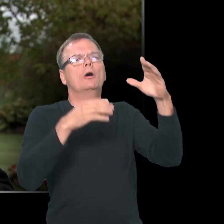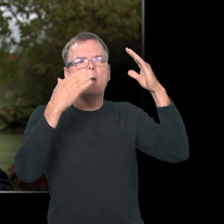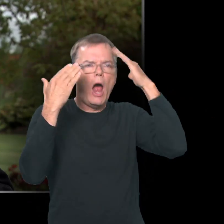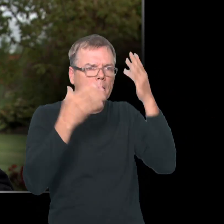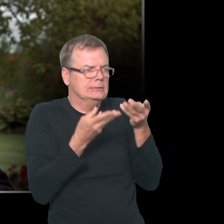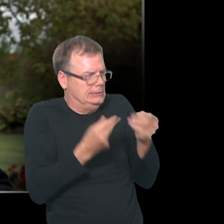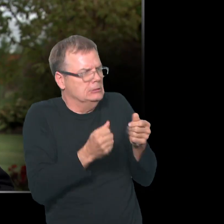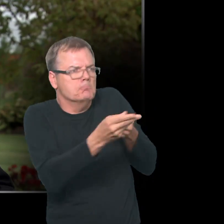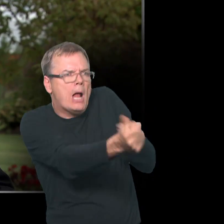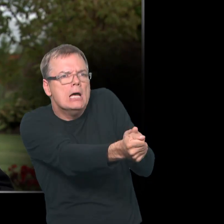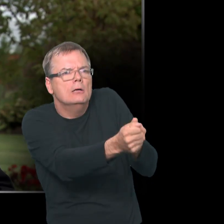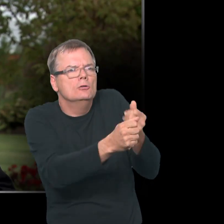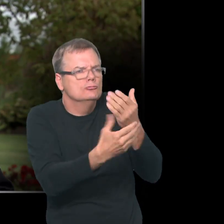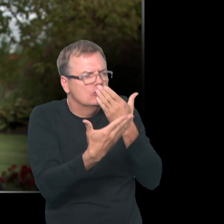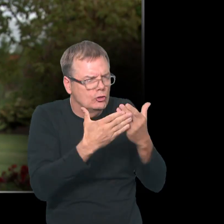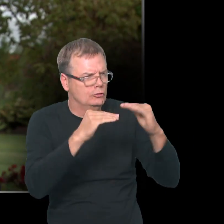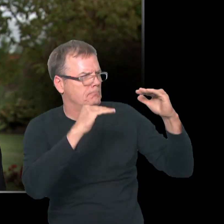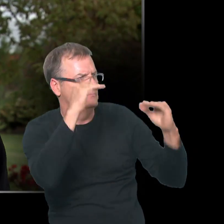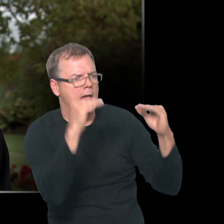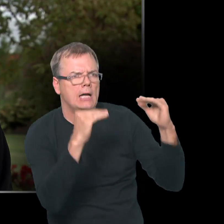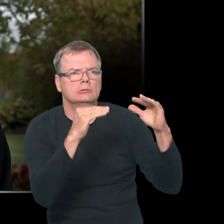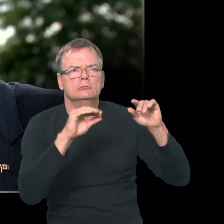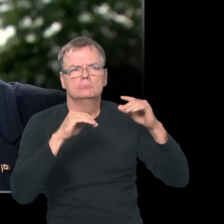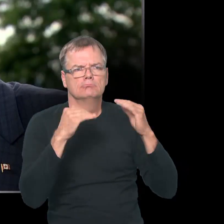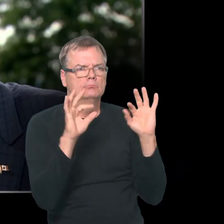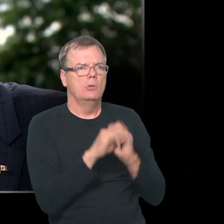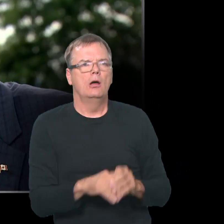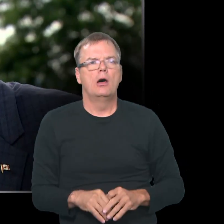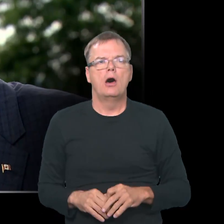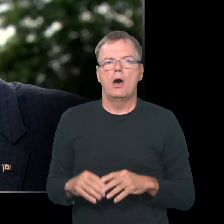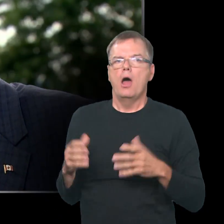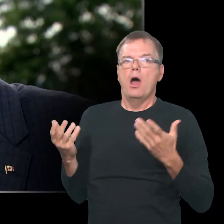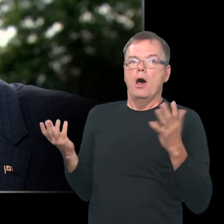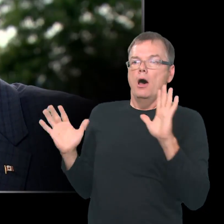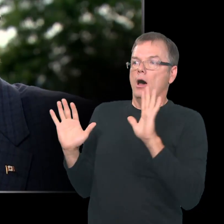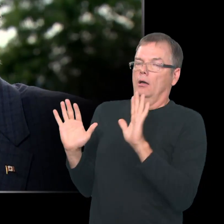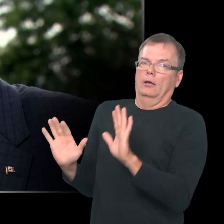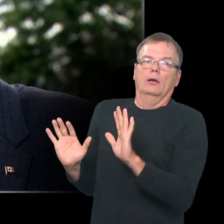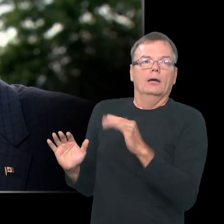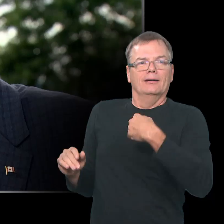that you can come in with a surplus position at the end of the fiscal?